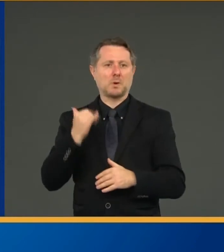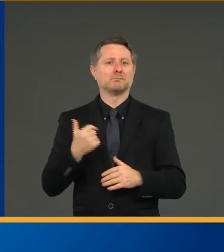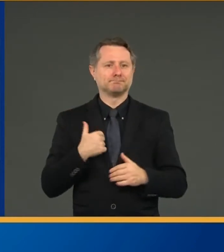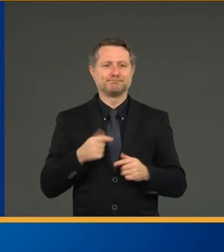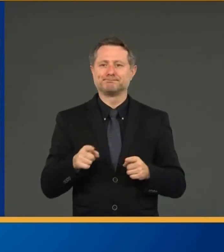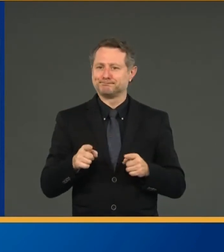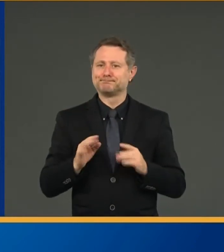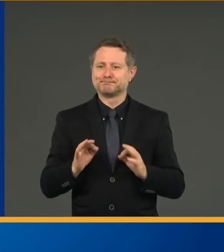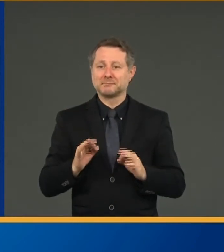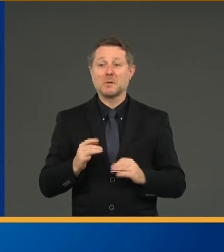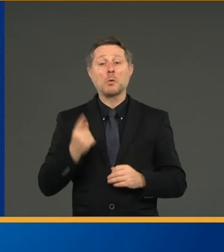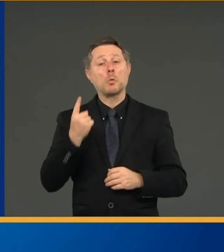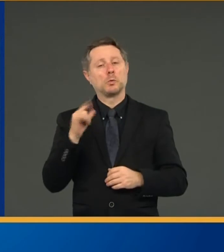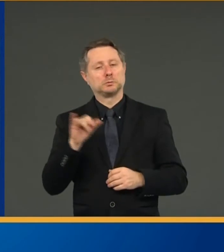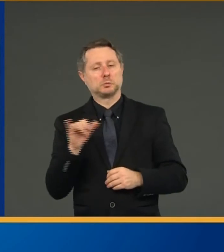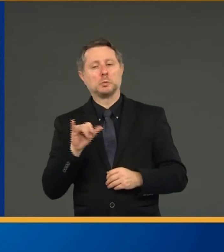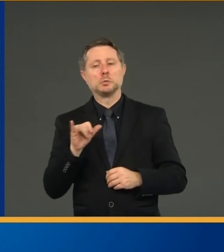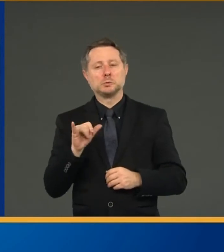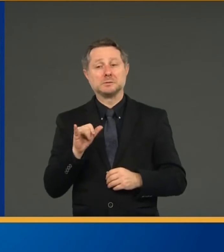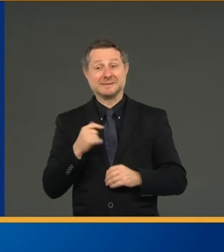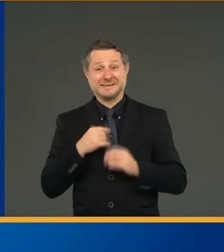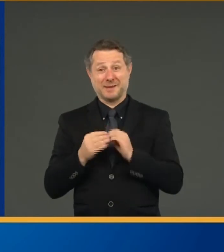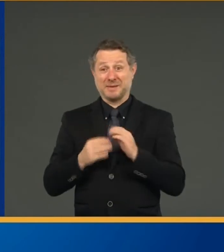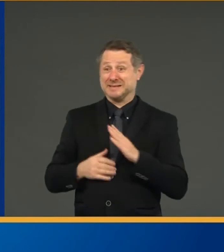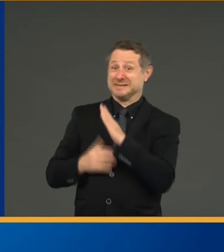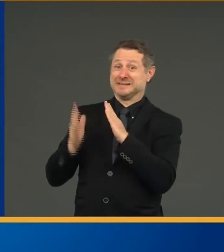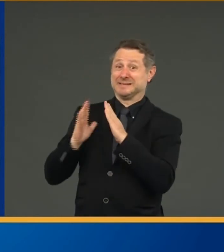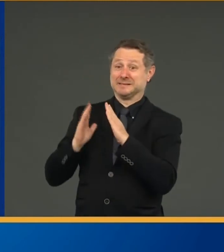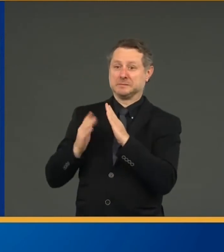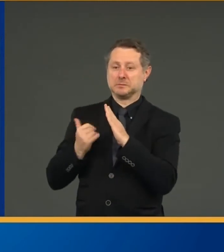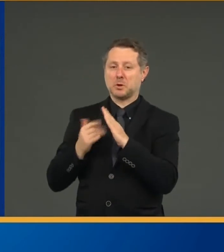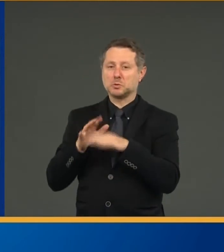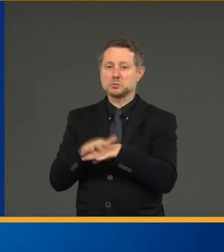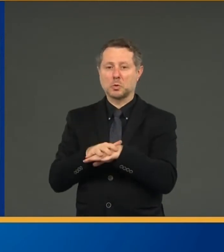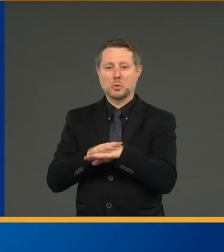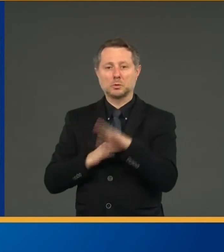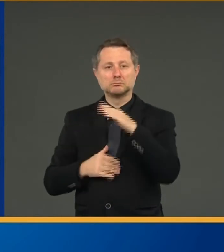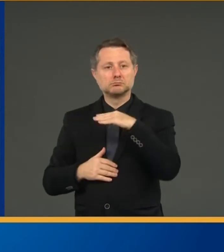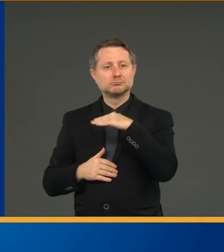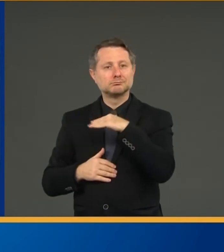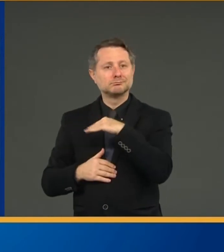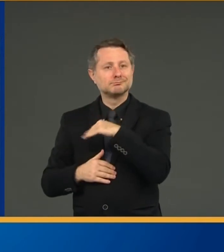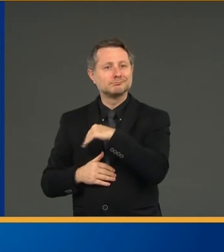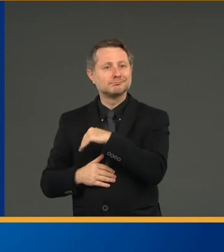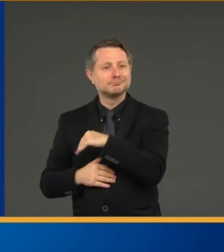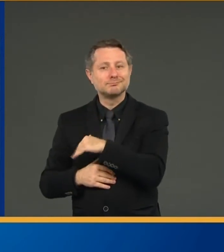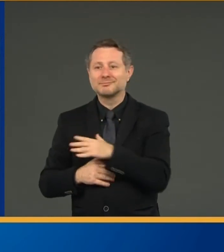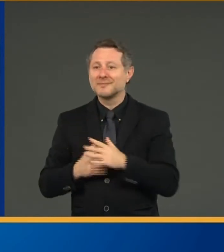WE HIT THE APEX AND WE'RE ON THE WAY DOWN. YOU ALSO SEE HOW SLOW THE WAY DOWN IS.